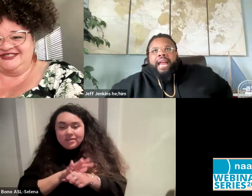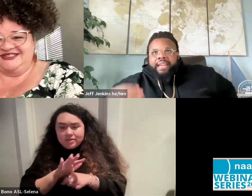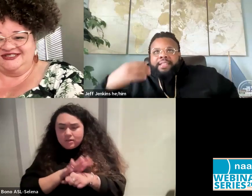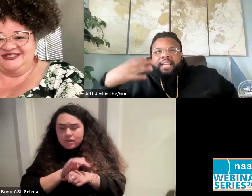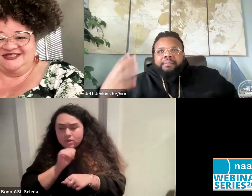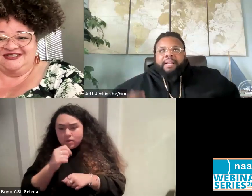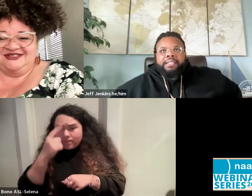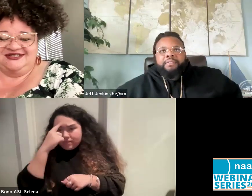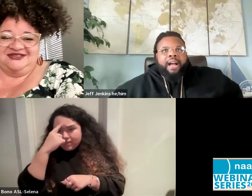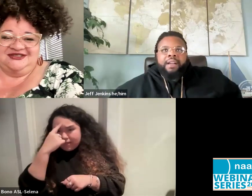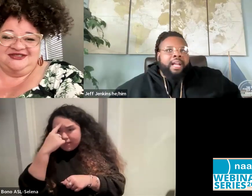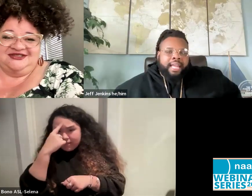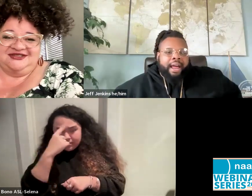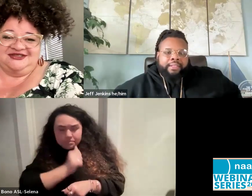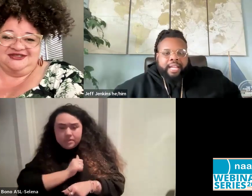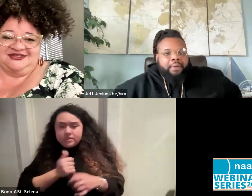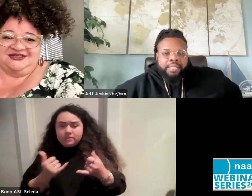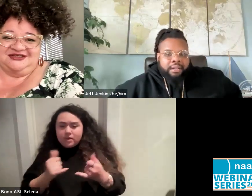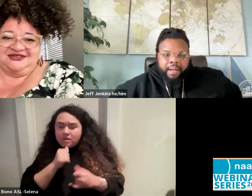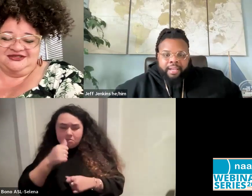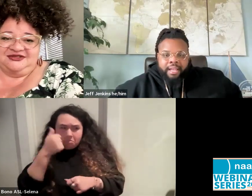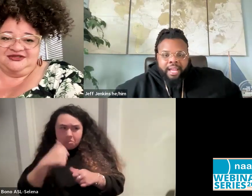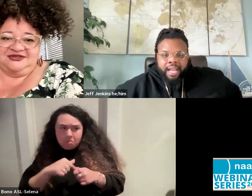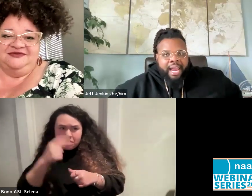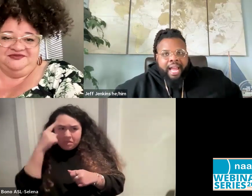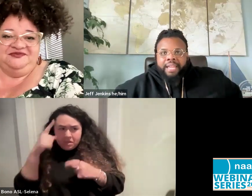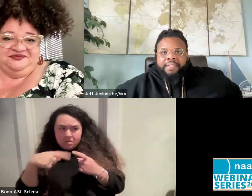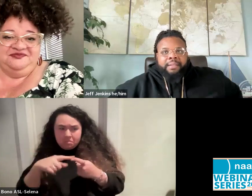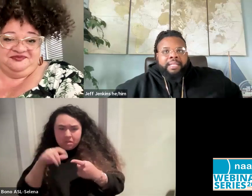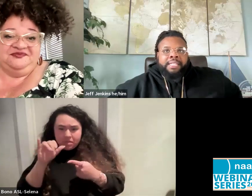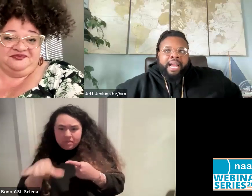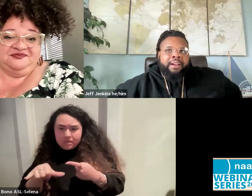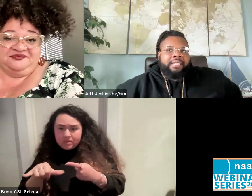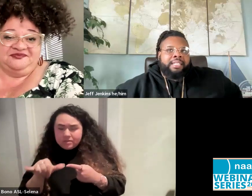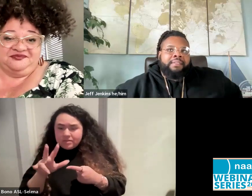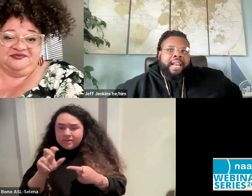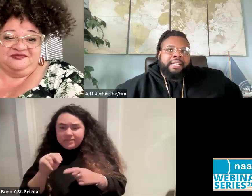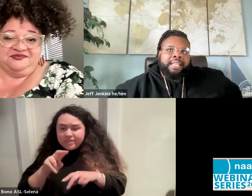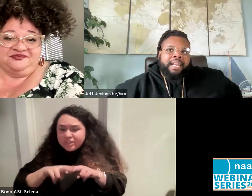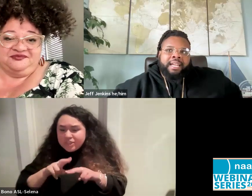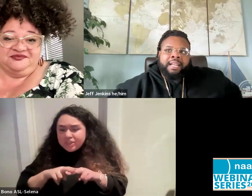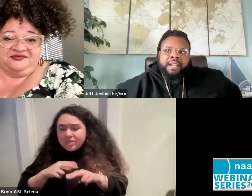I even think to myself now that I don't think I was thinking about it and I was some of the chairs or the stuff that I said